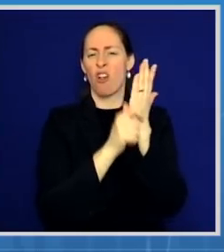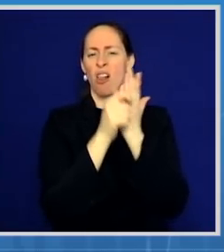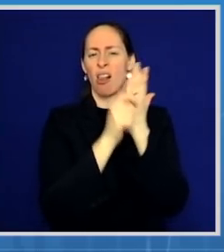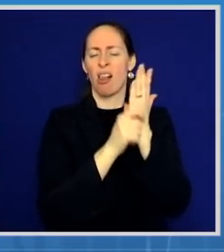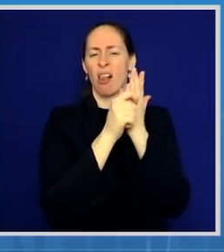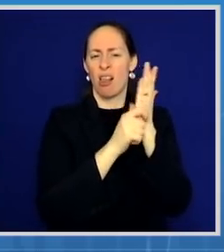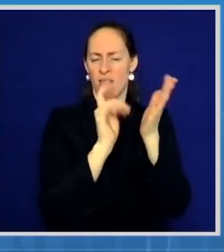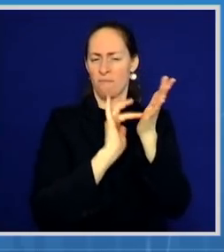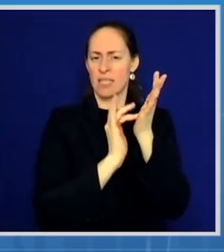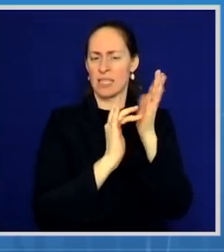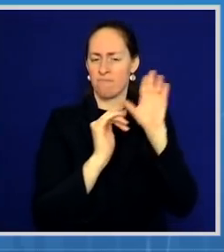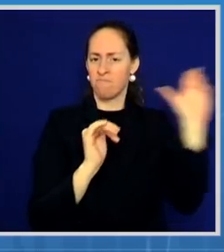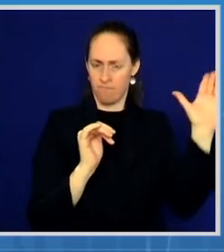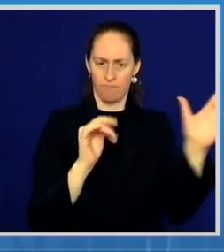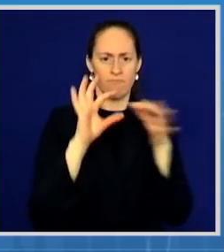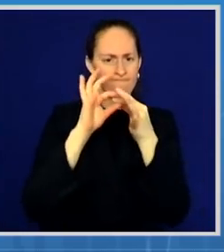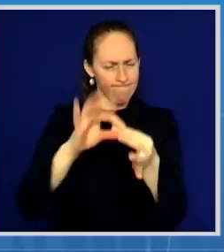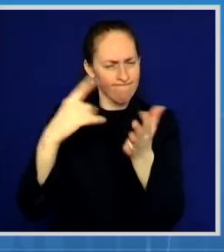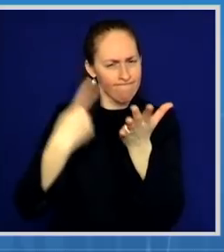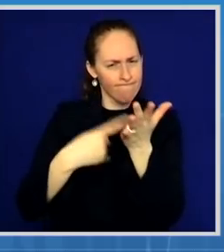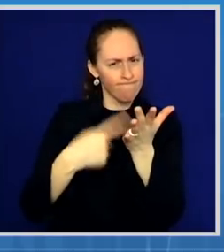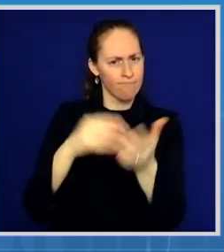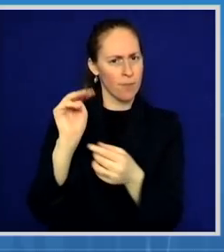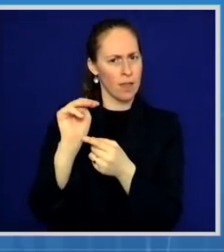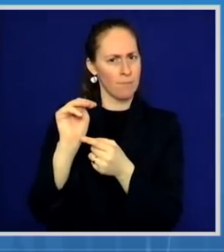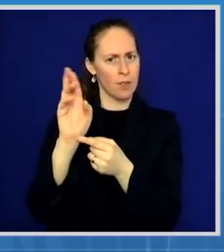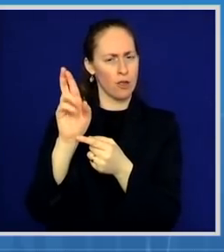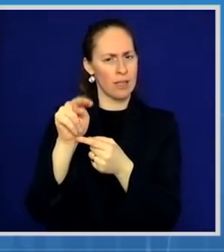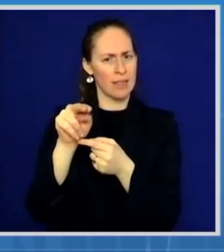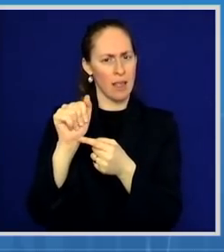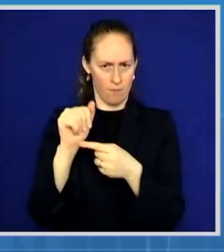setting in Israel. Look at the column on the left.